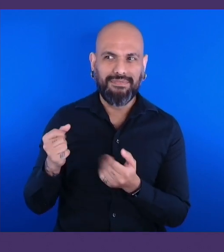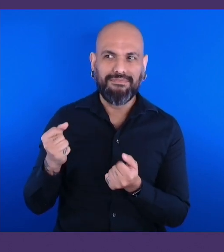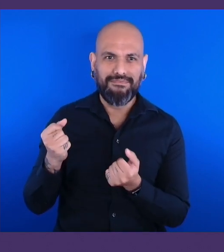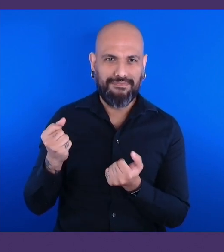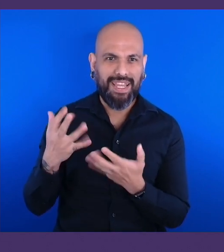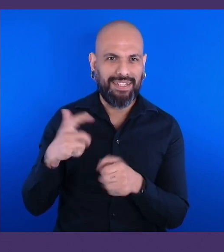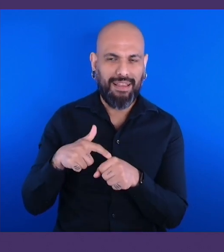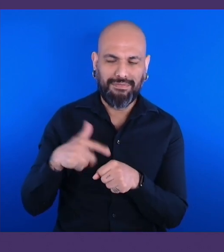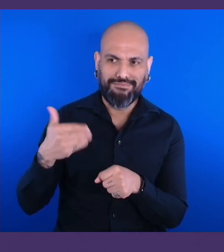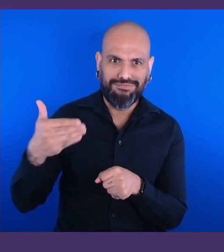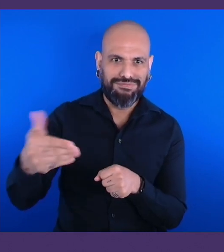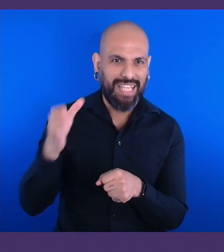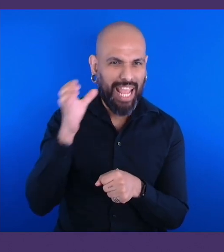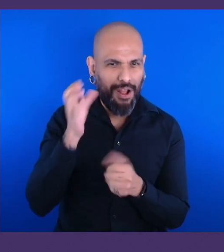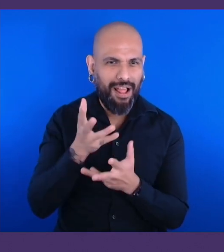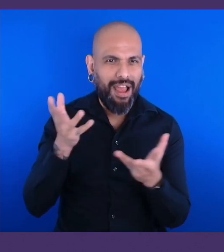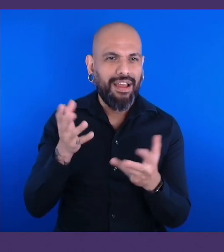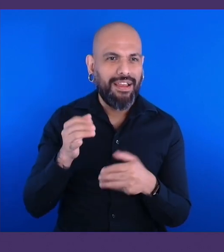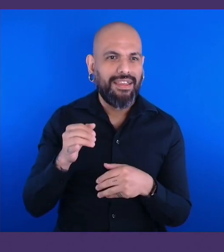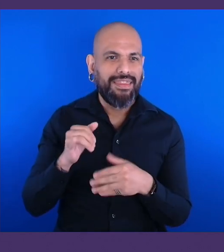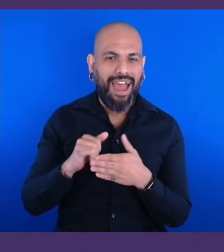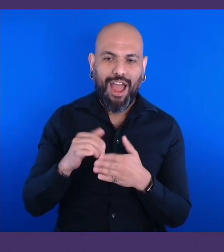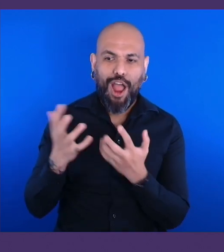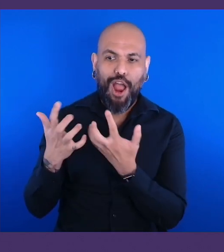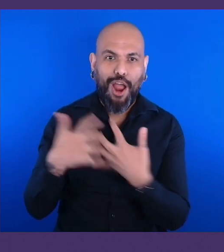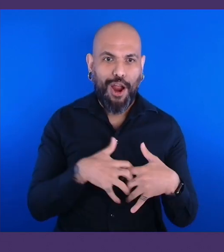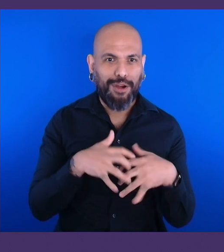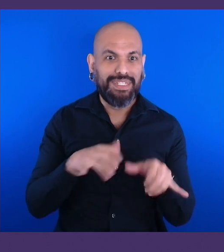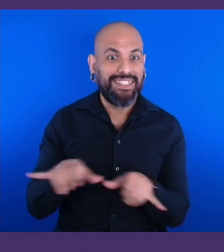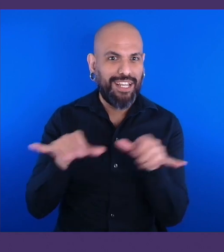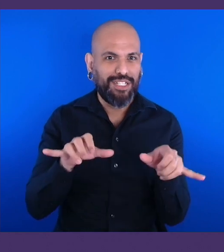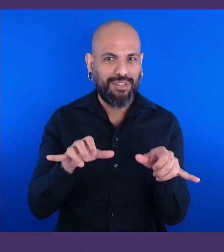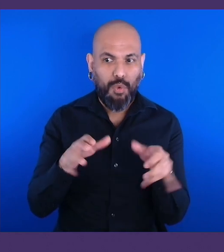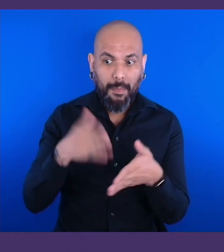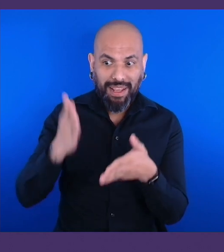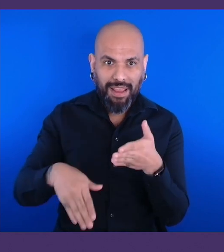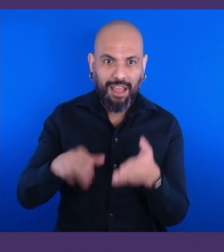that harmonization won't be done before June 28, 2025.